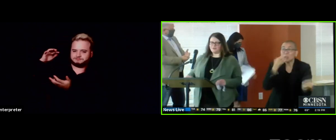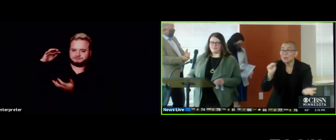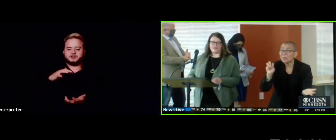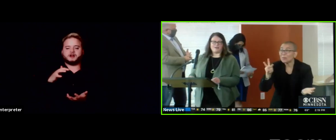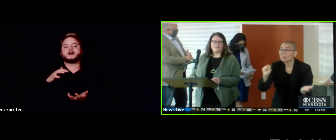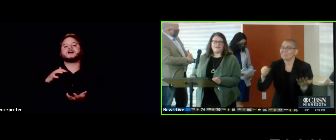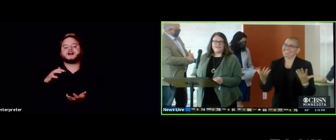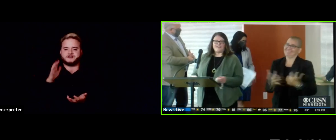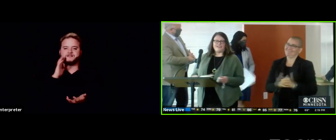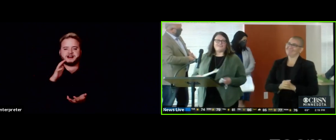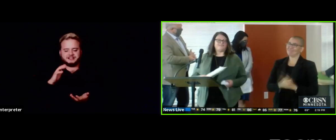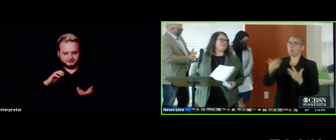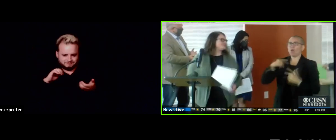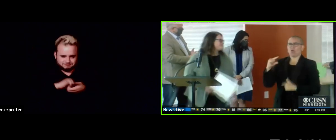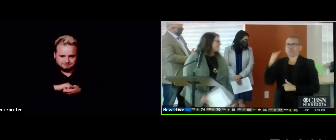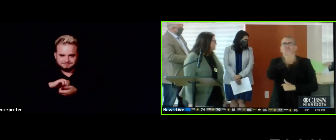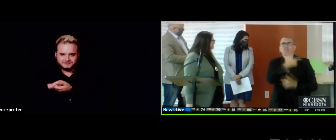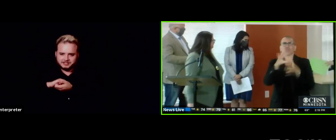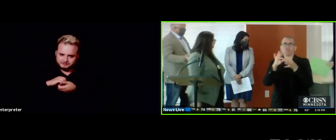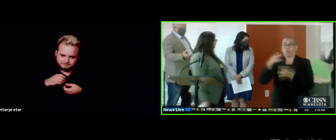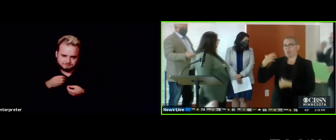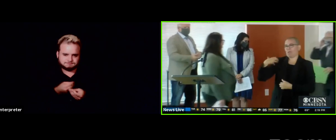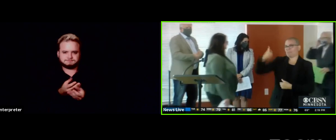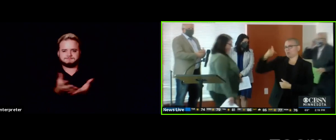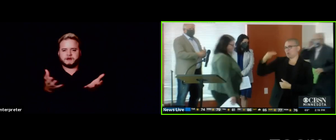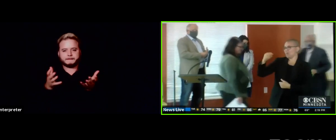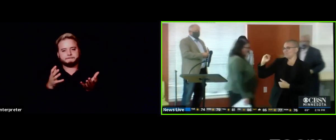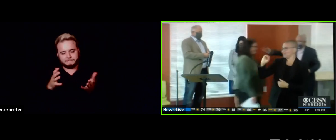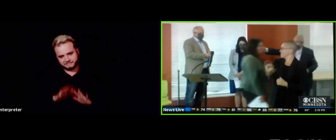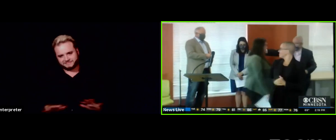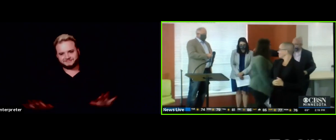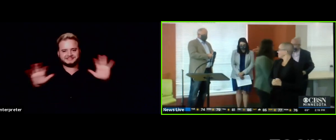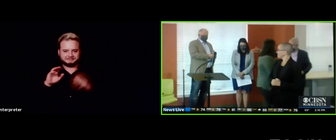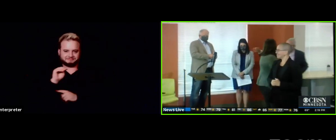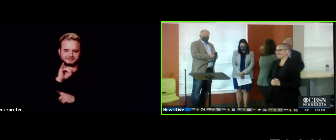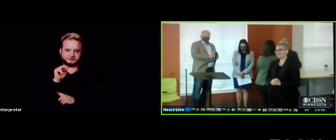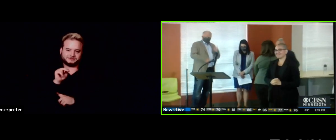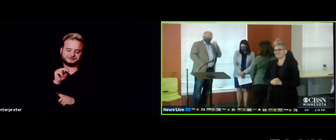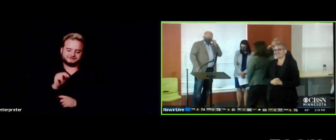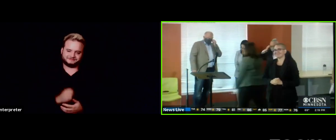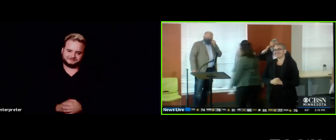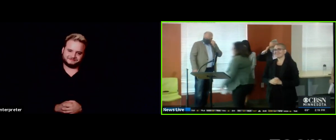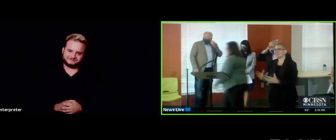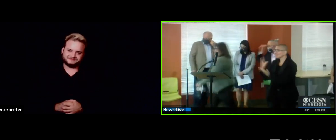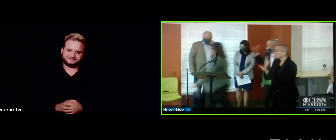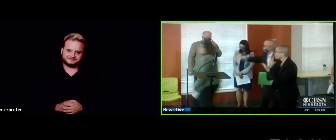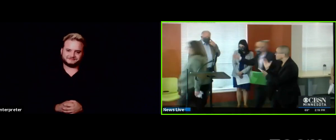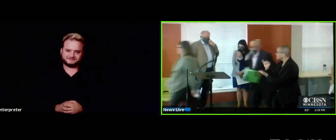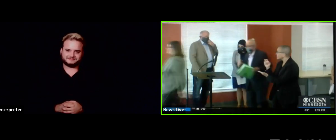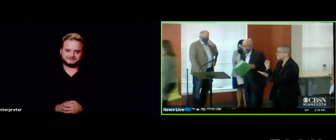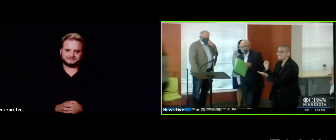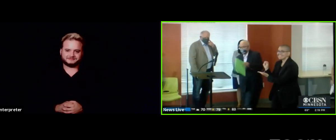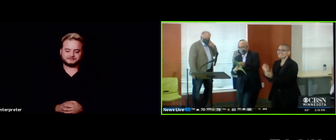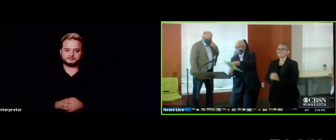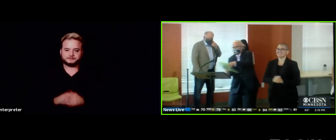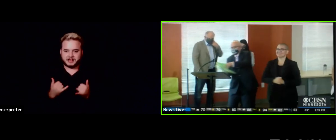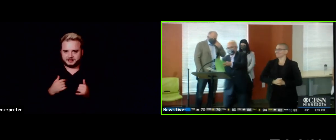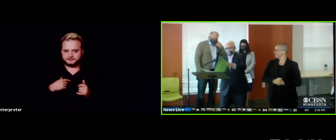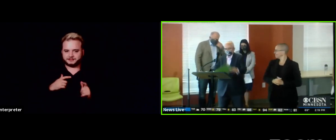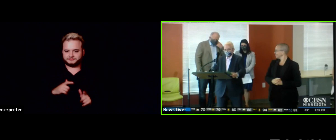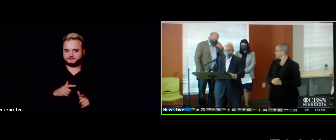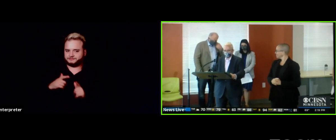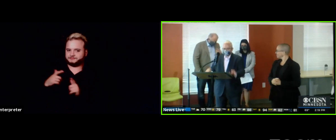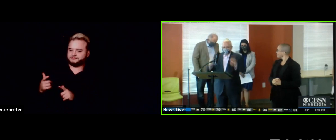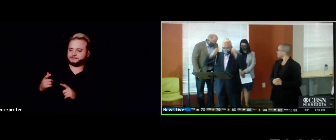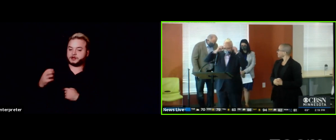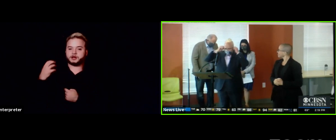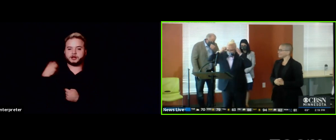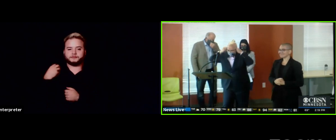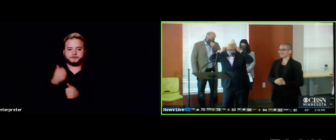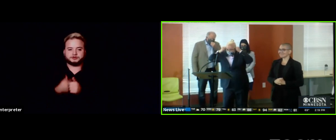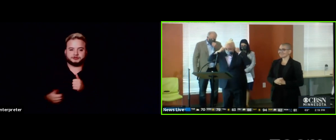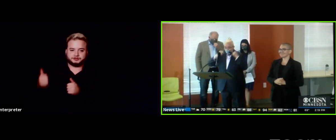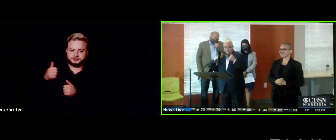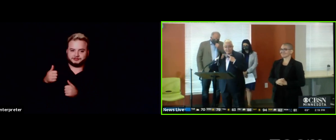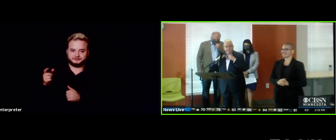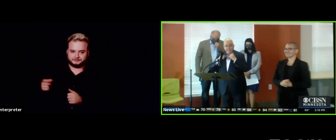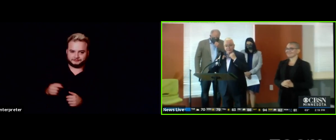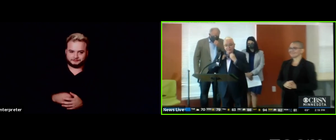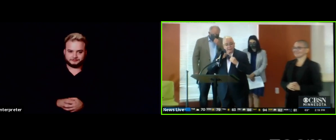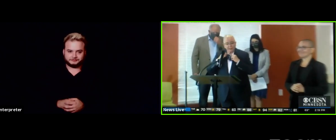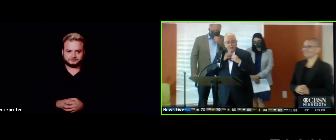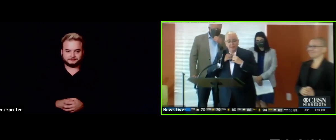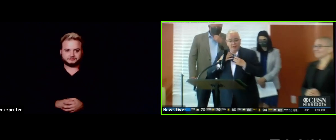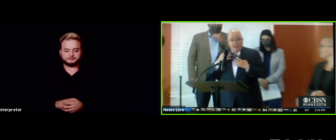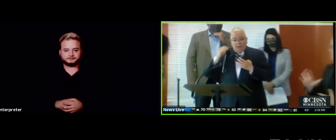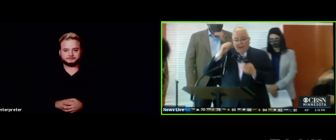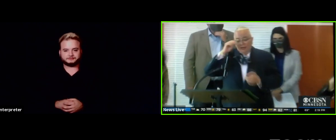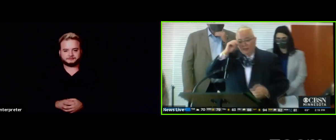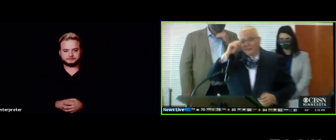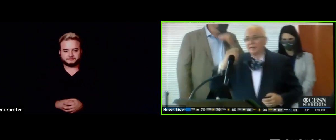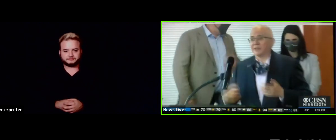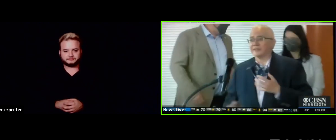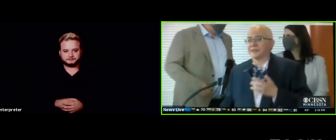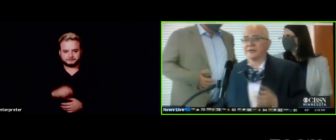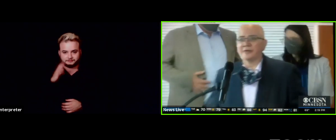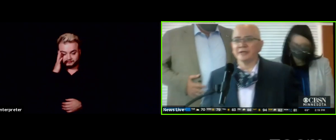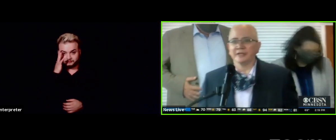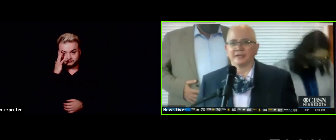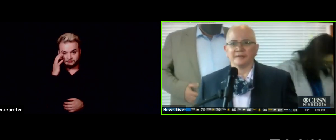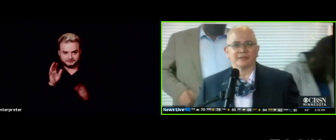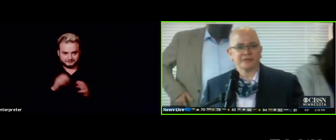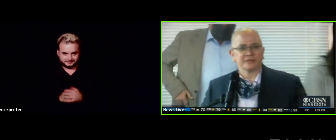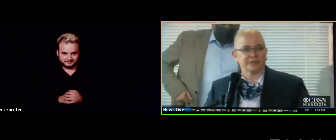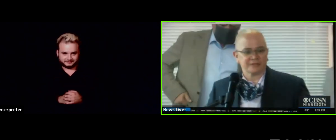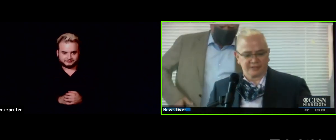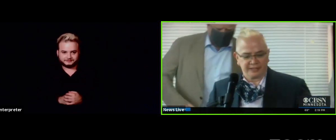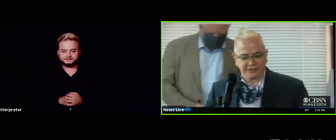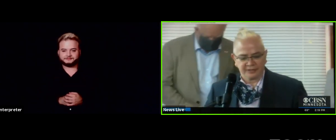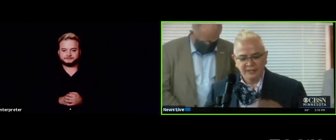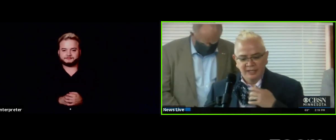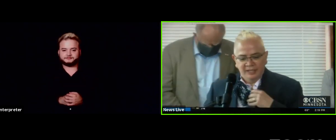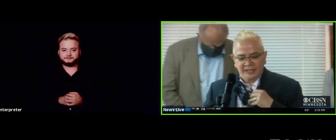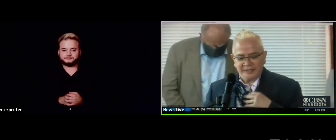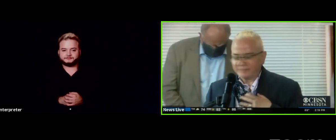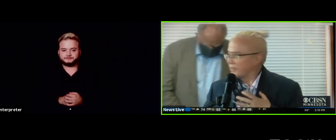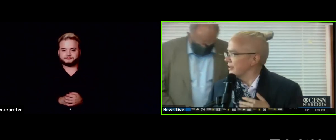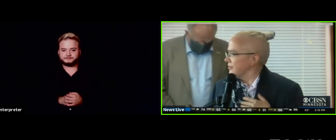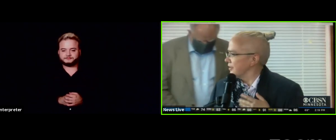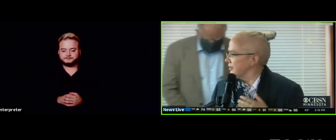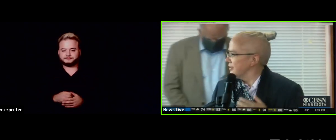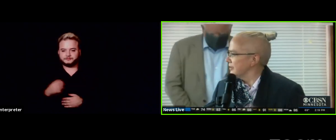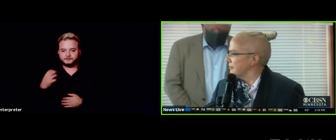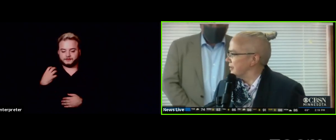to come back up and talk about housing. Commissioner Ho: Thank you Jenny. I love being